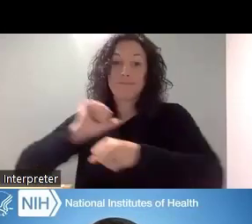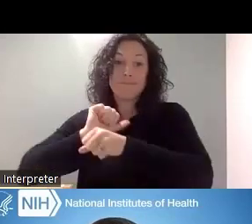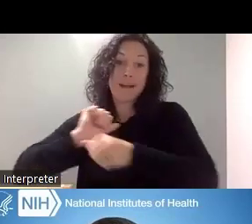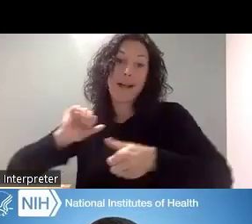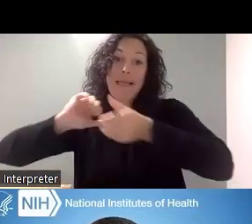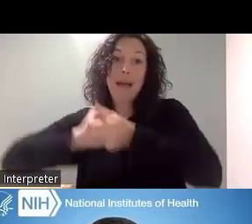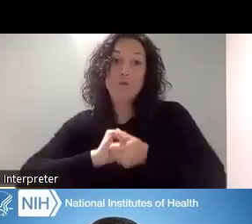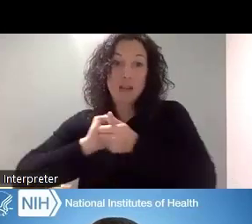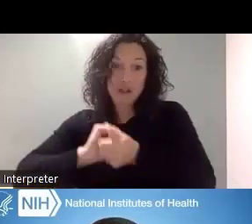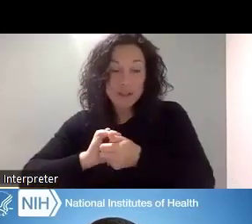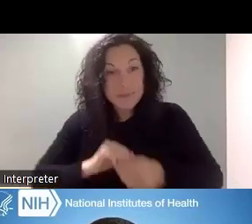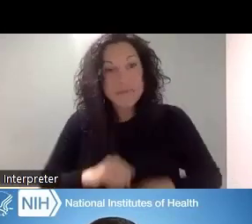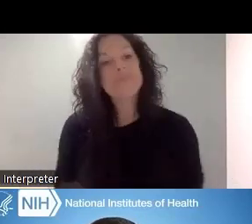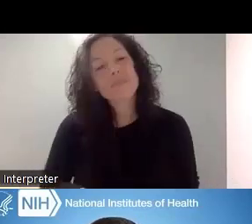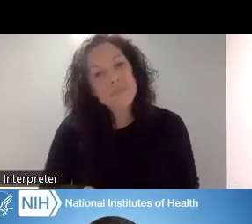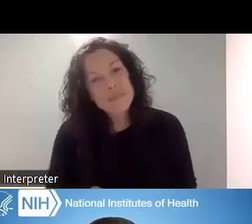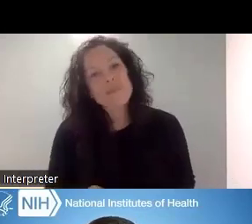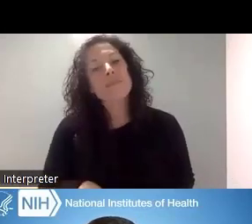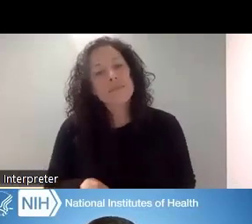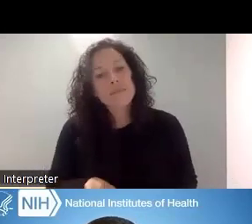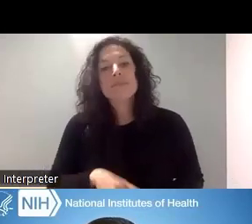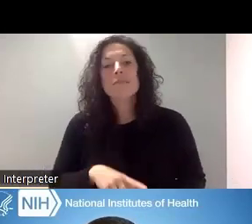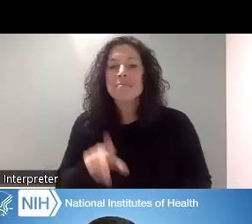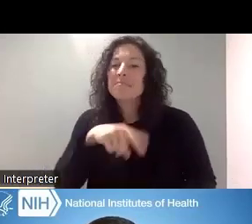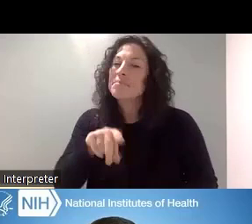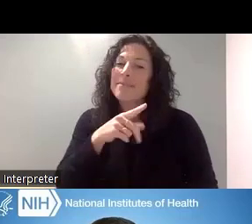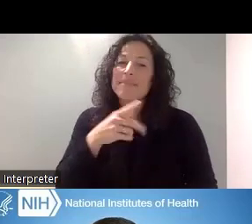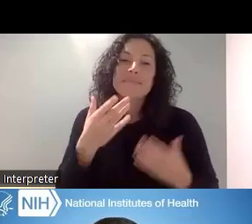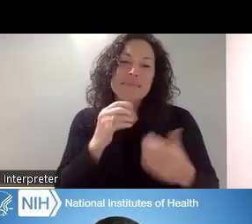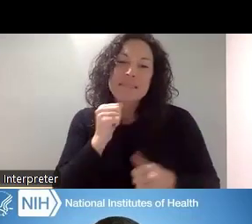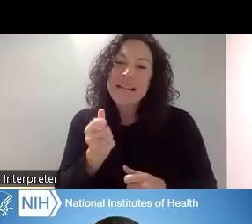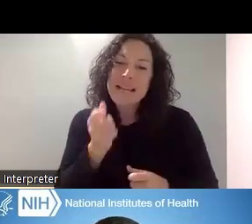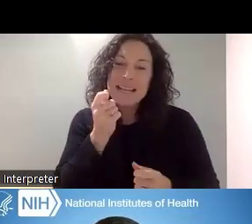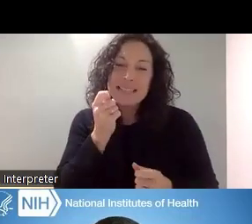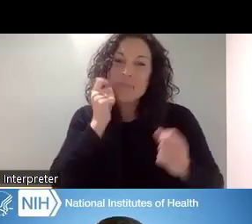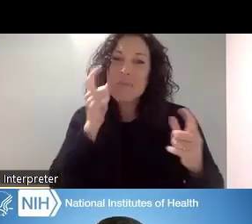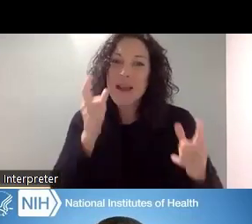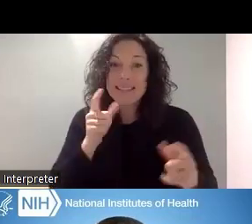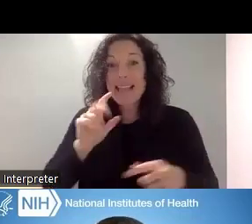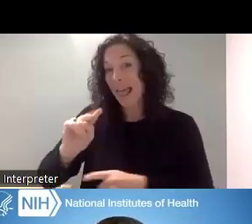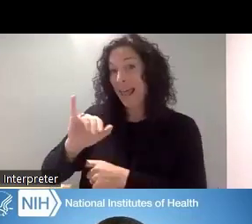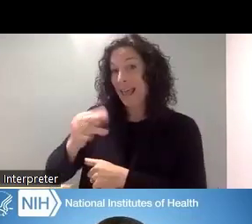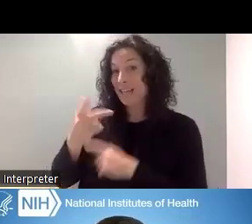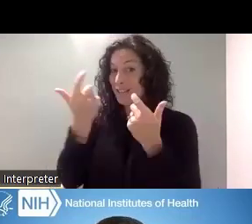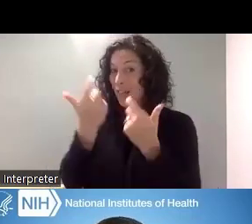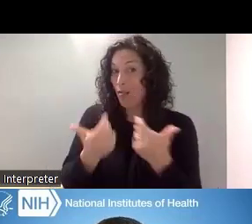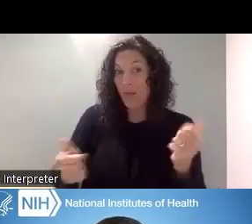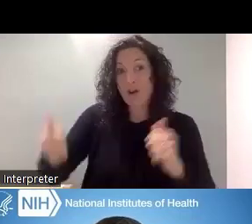So with that, as I'm sure it will come as no surprise to this audience, the NIH is the largest public funder